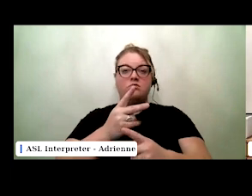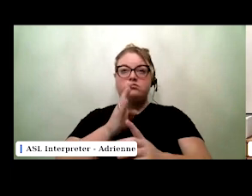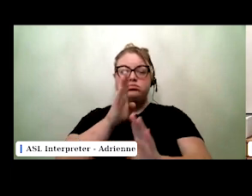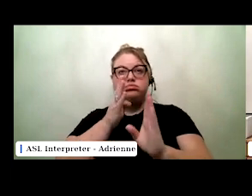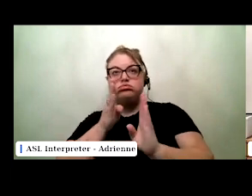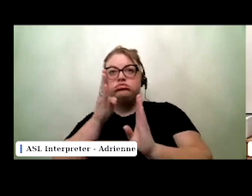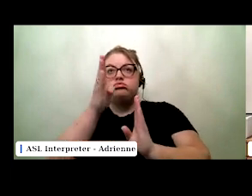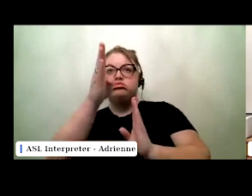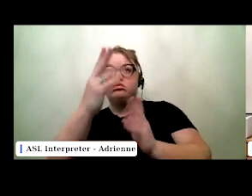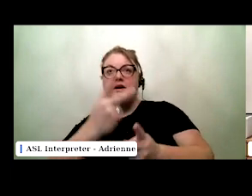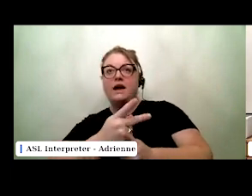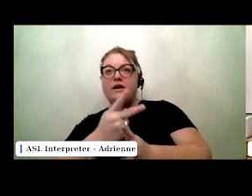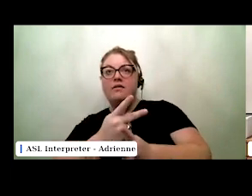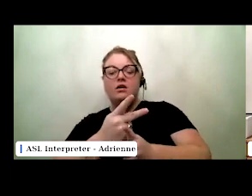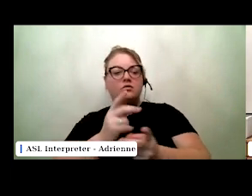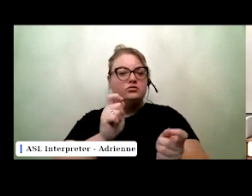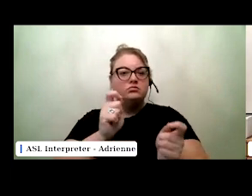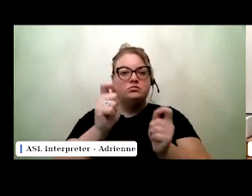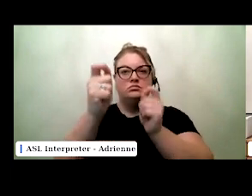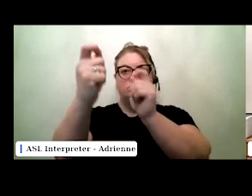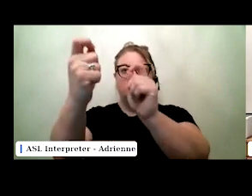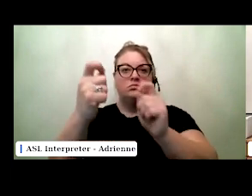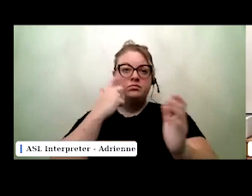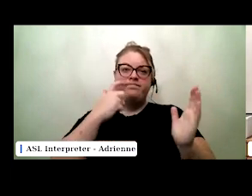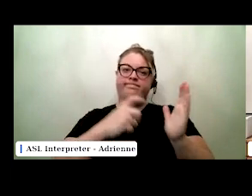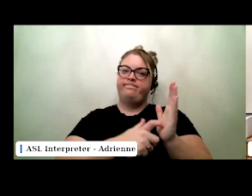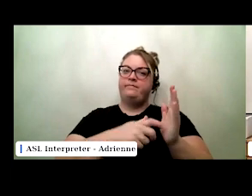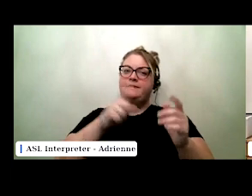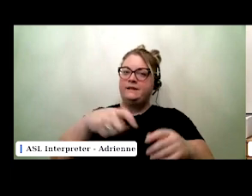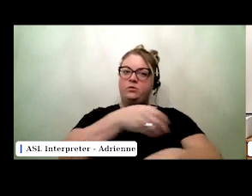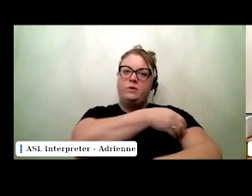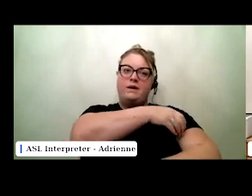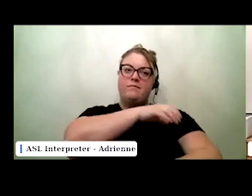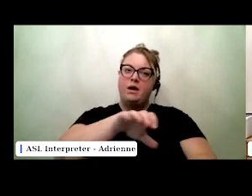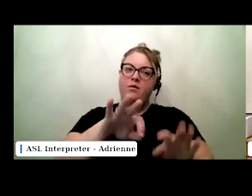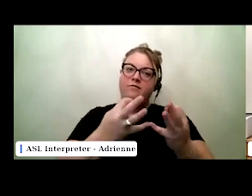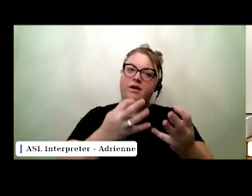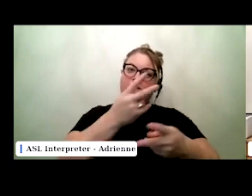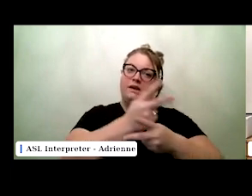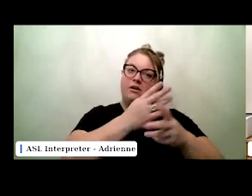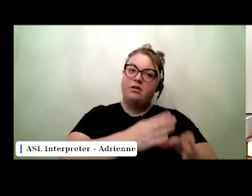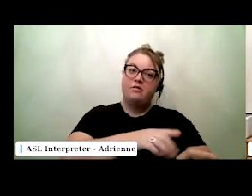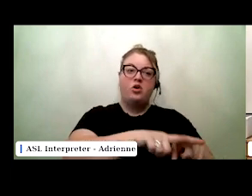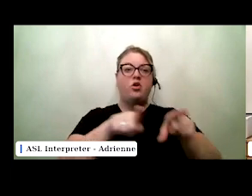It's changing rapidly, and there's a growing of the need to empower family caregivers alongside direct care workers.